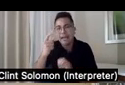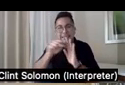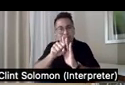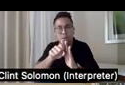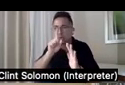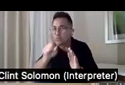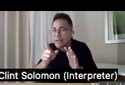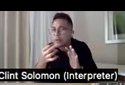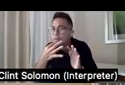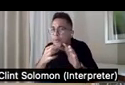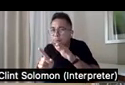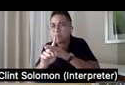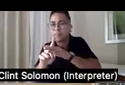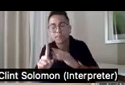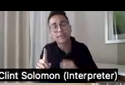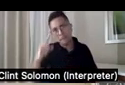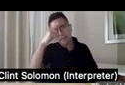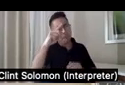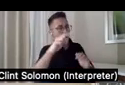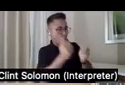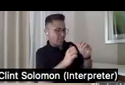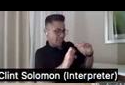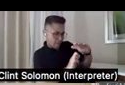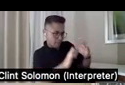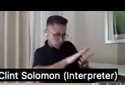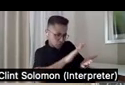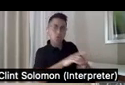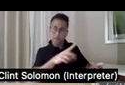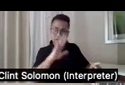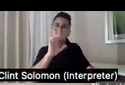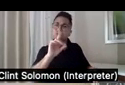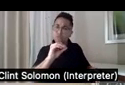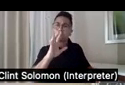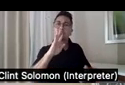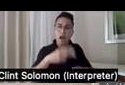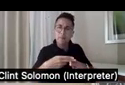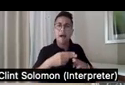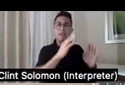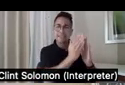often in elementary school they do talk about sequence and often general educators do a first